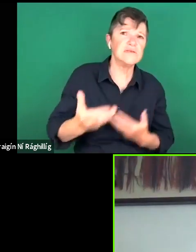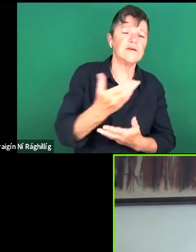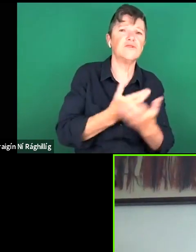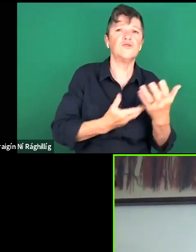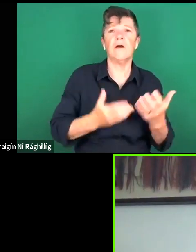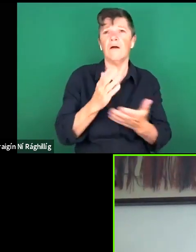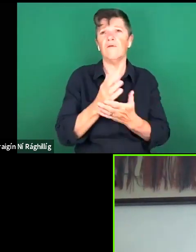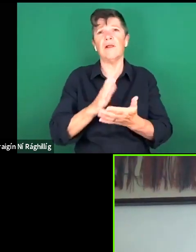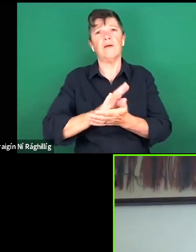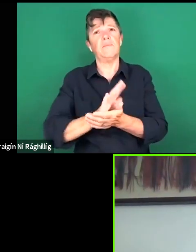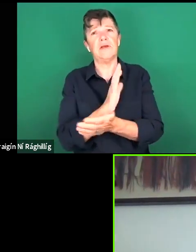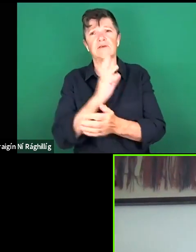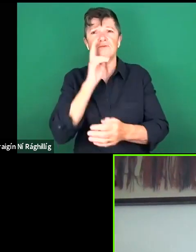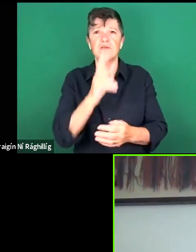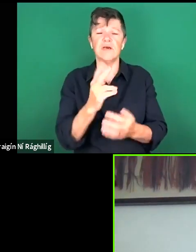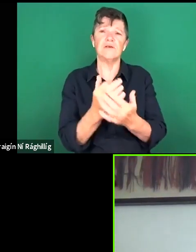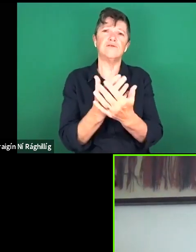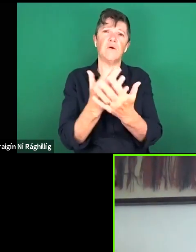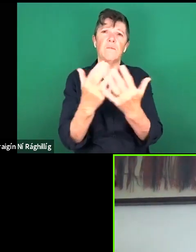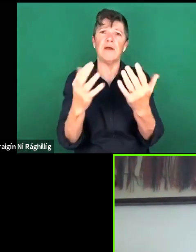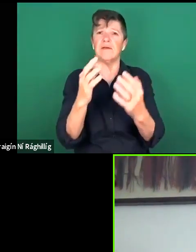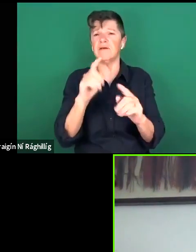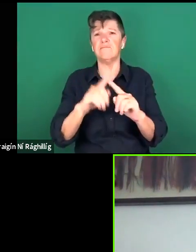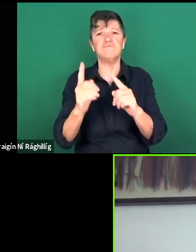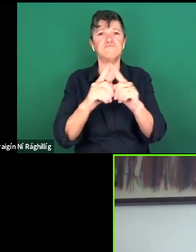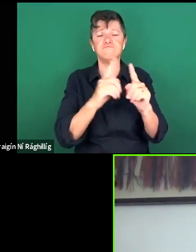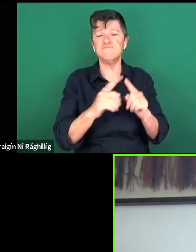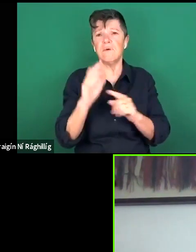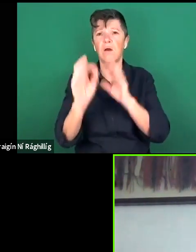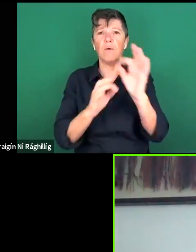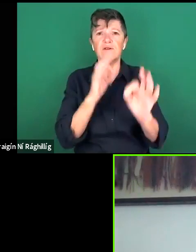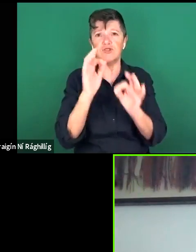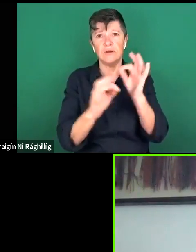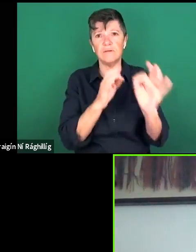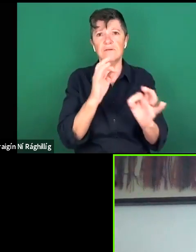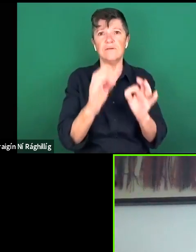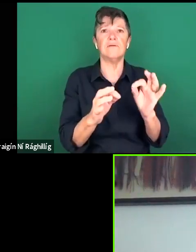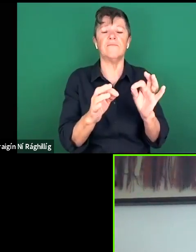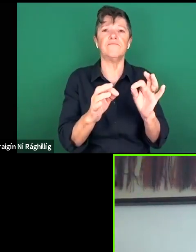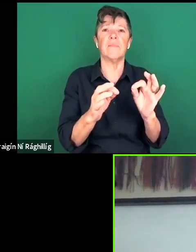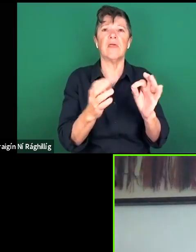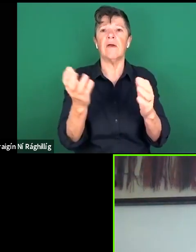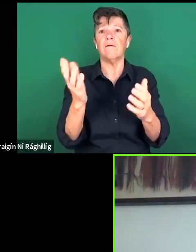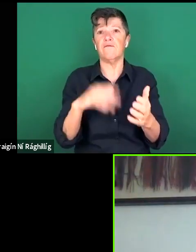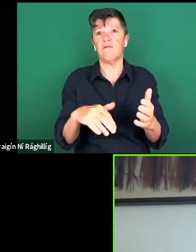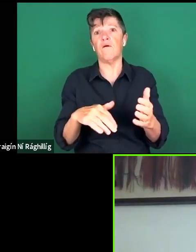Henry cotton university of Chicago. Given how compelling